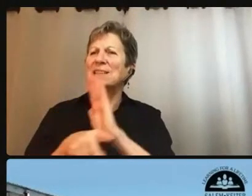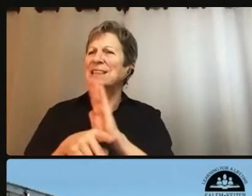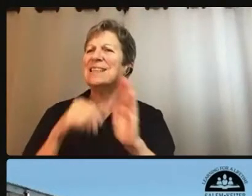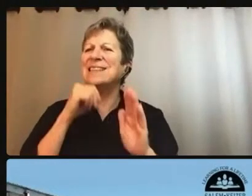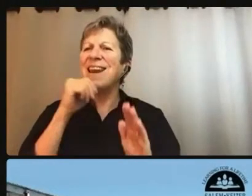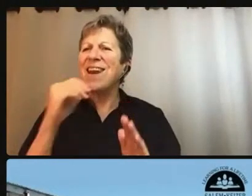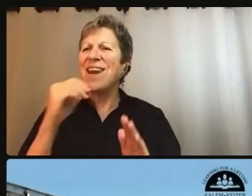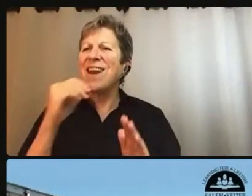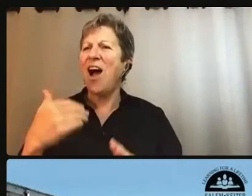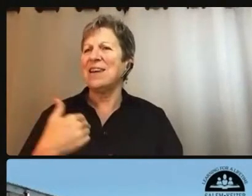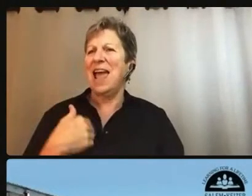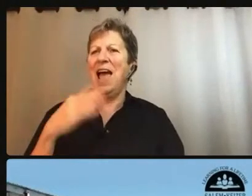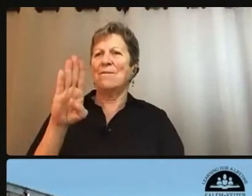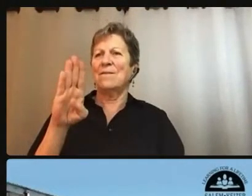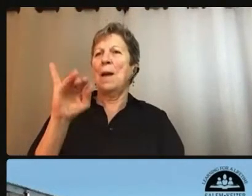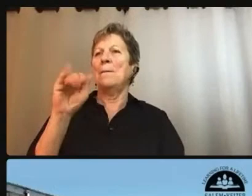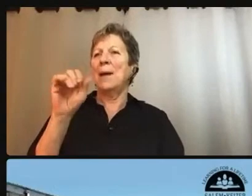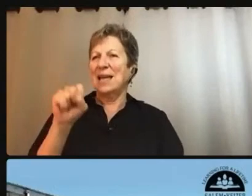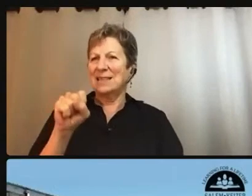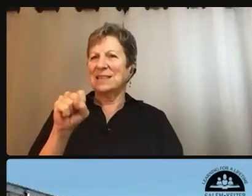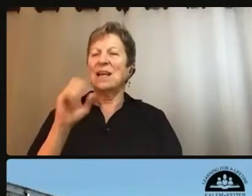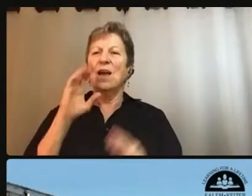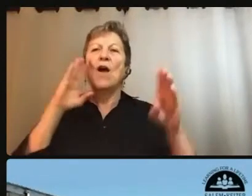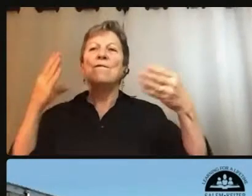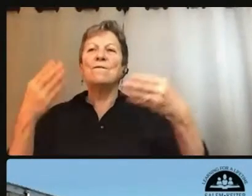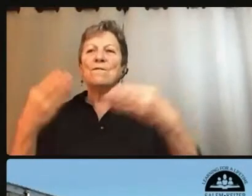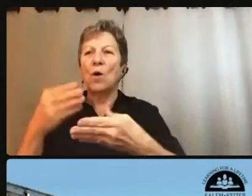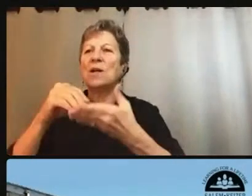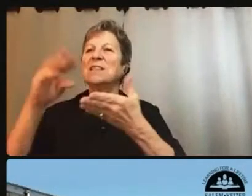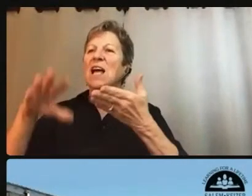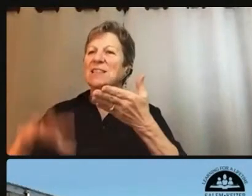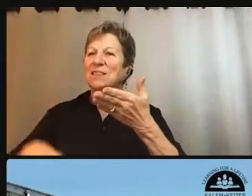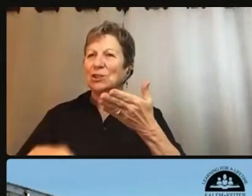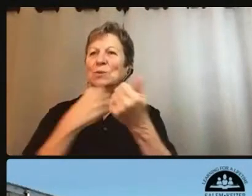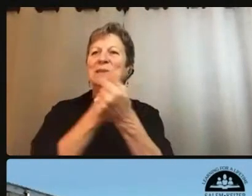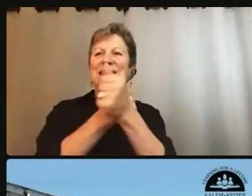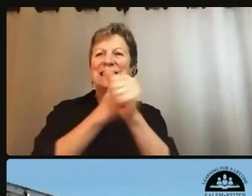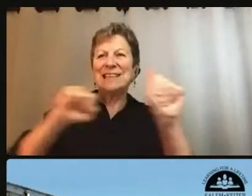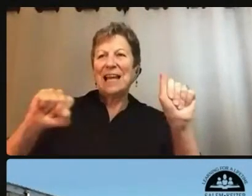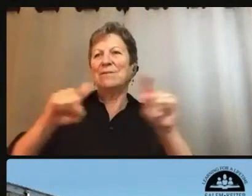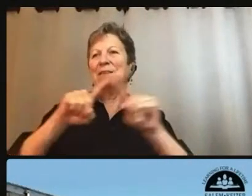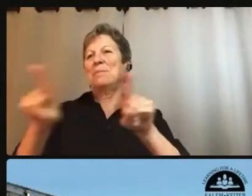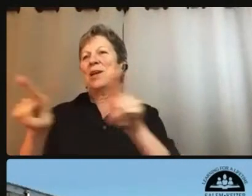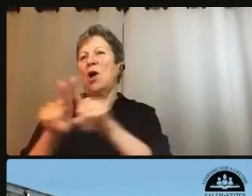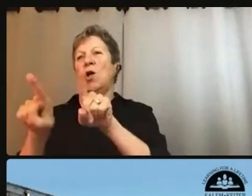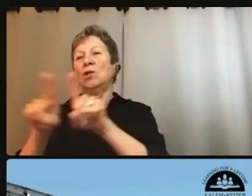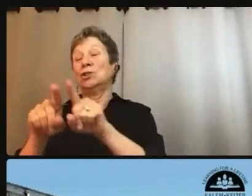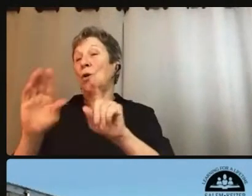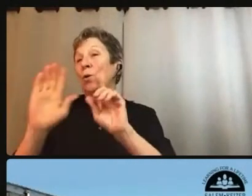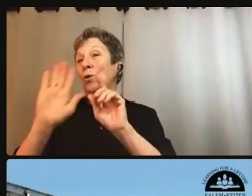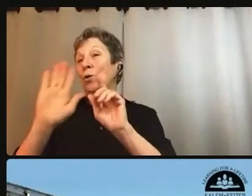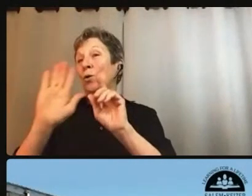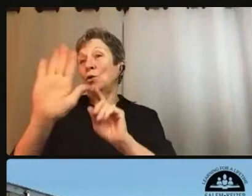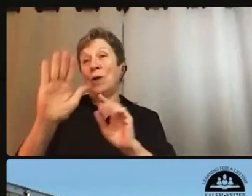HOW WOULD YOU DEVELOP POLICY